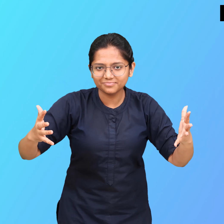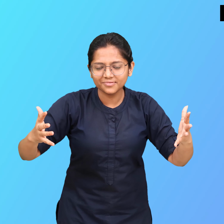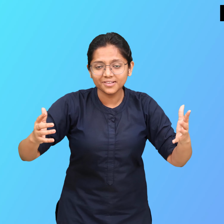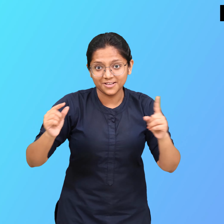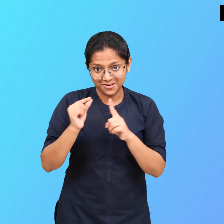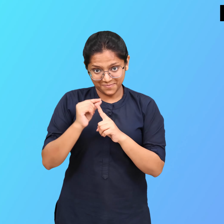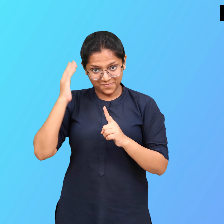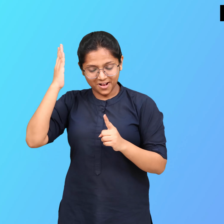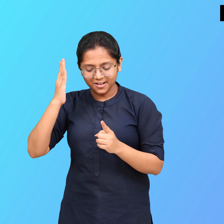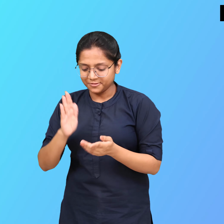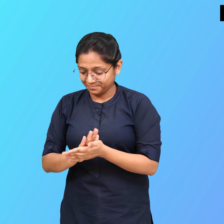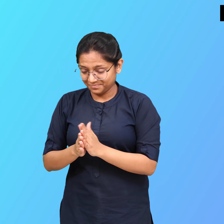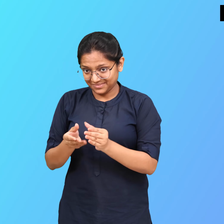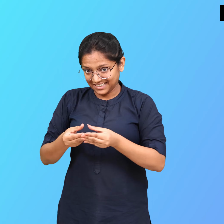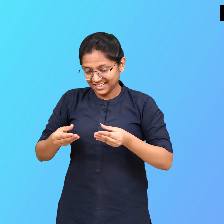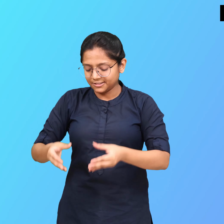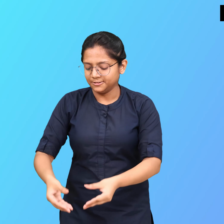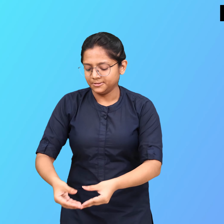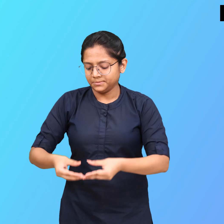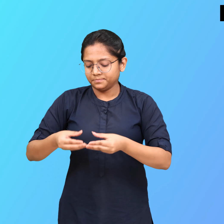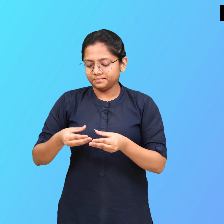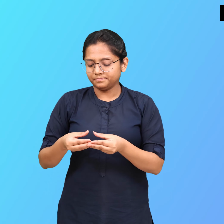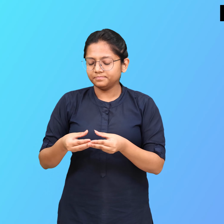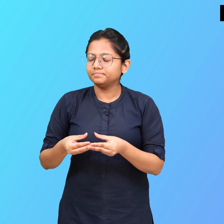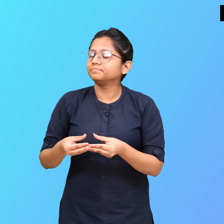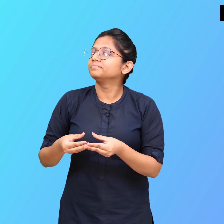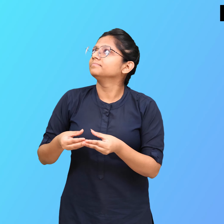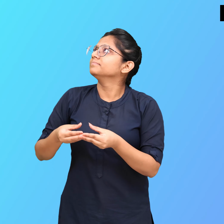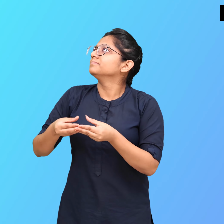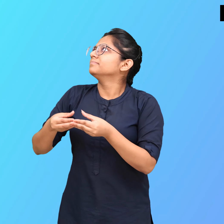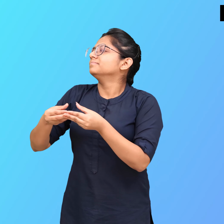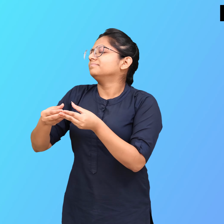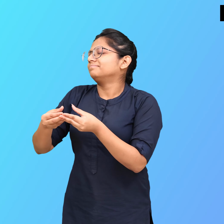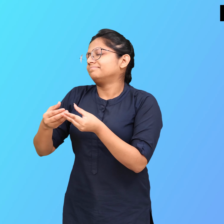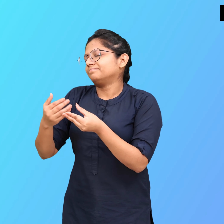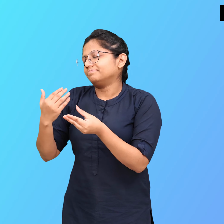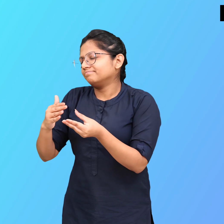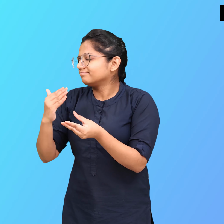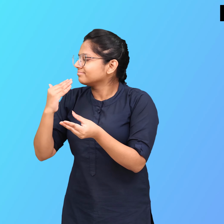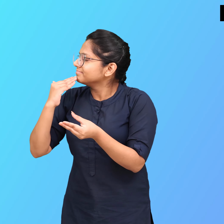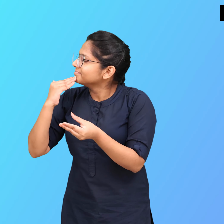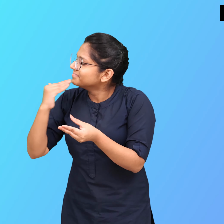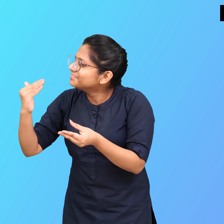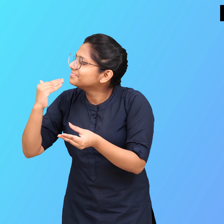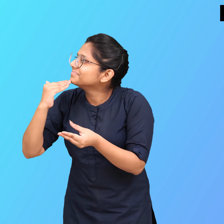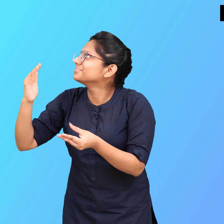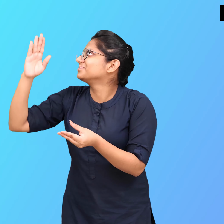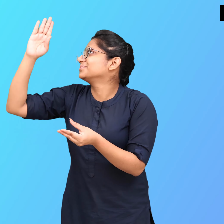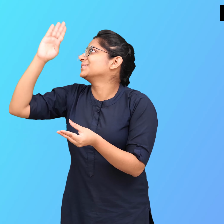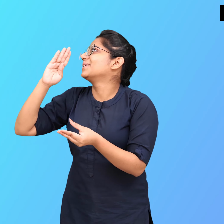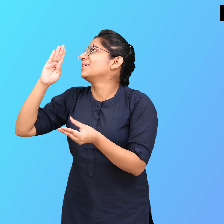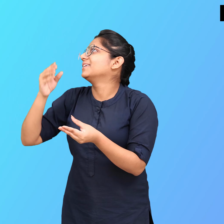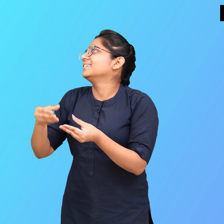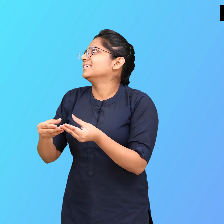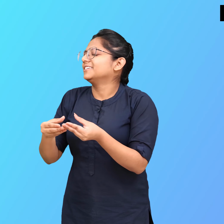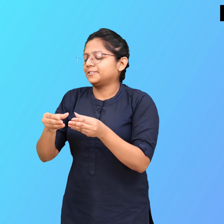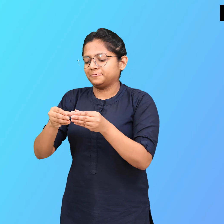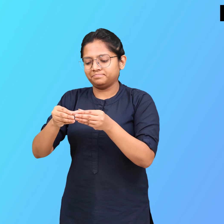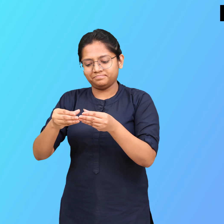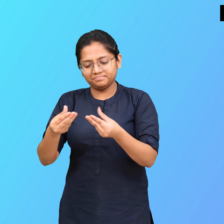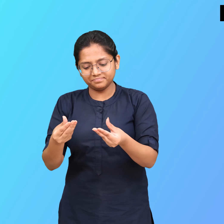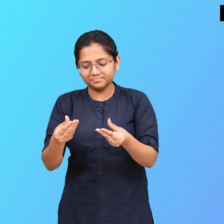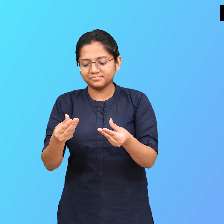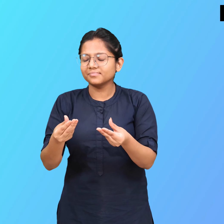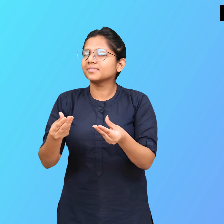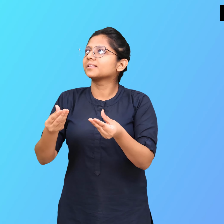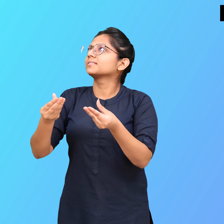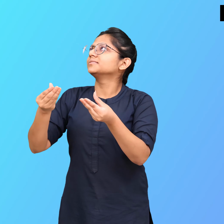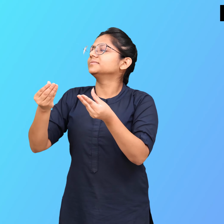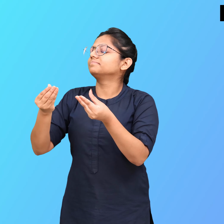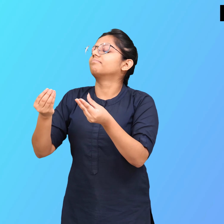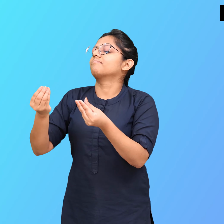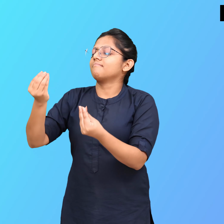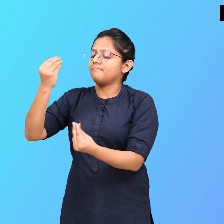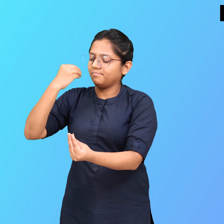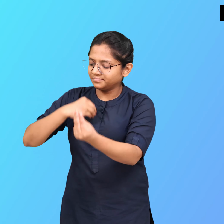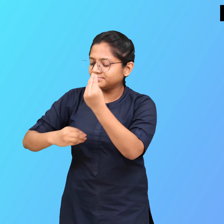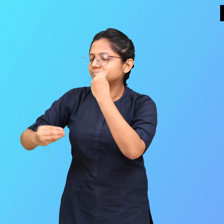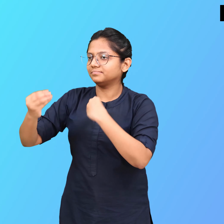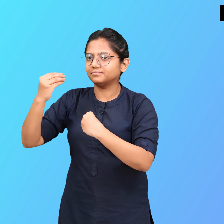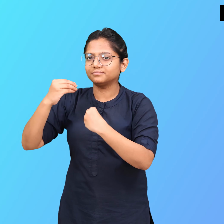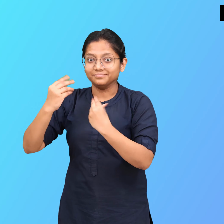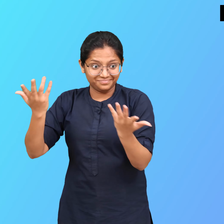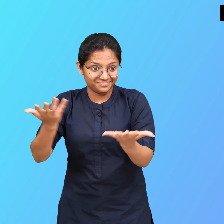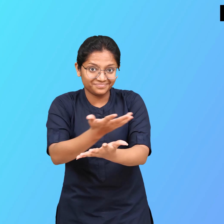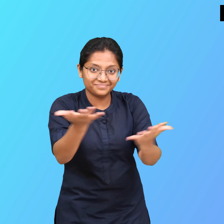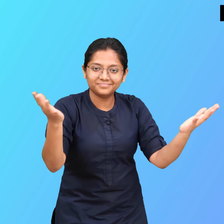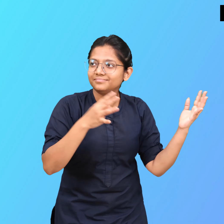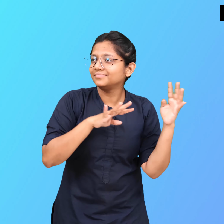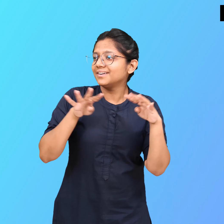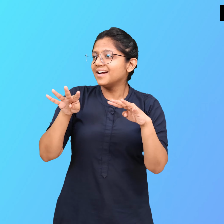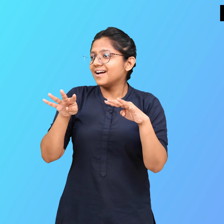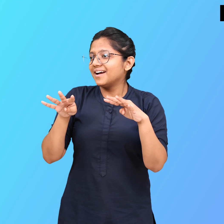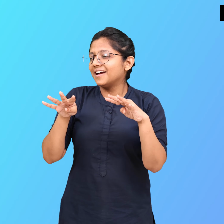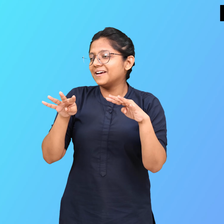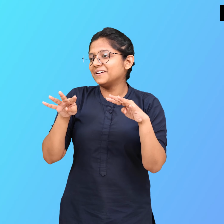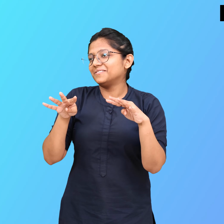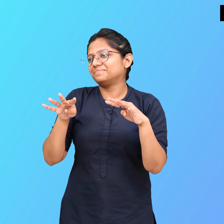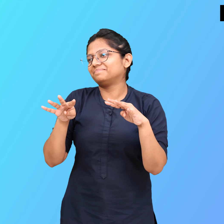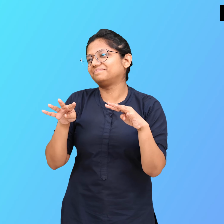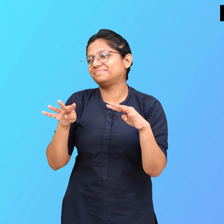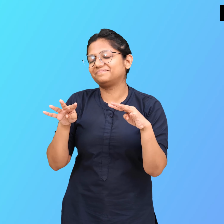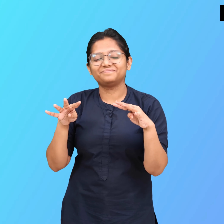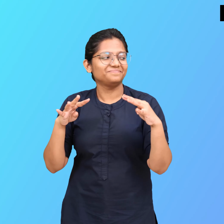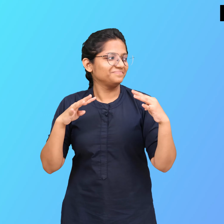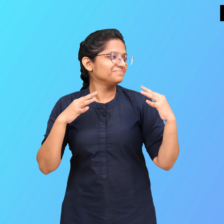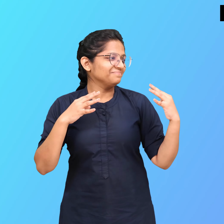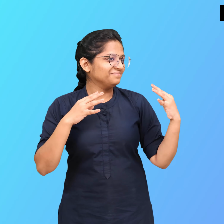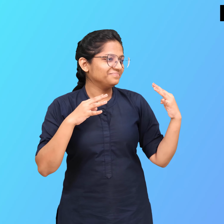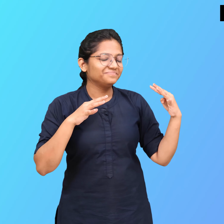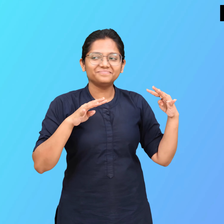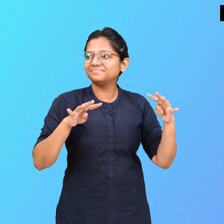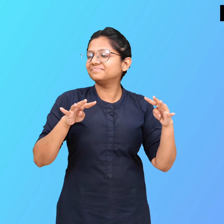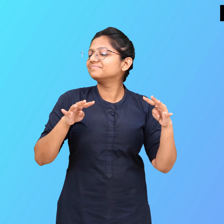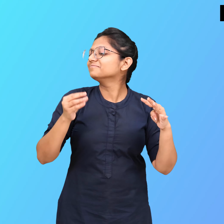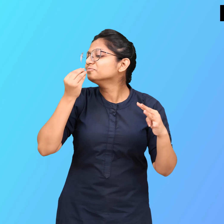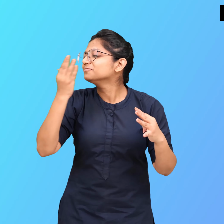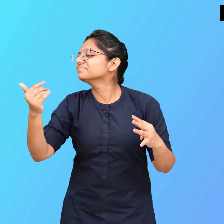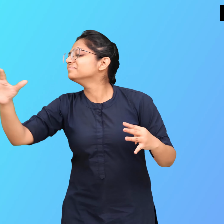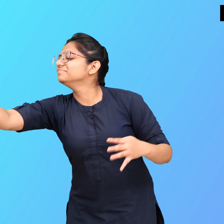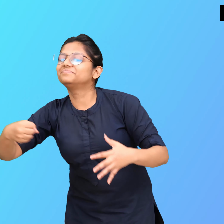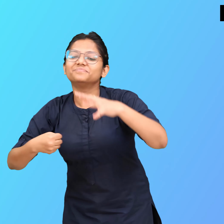After he said this, Paul took some bread and thanked God for it before all of them. He broke off a piece and began eating.